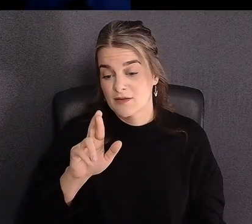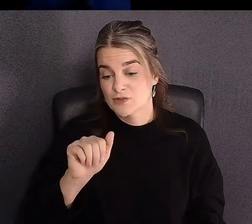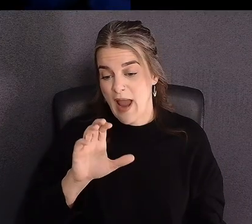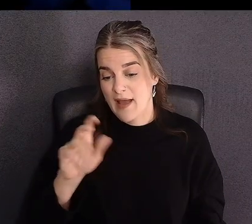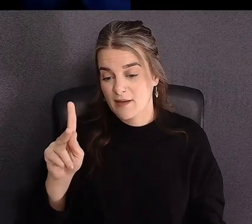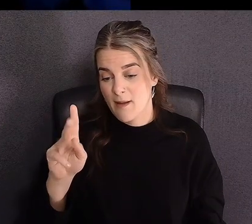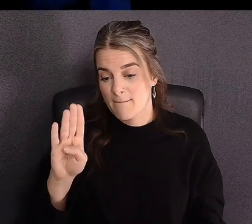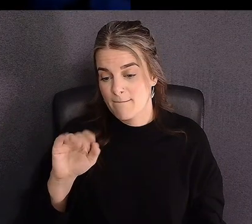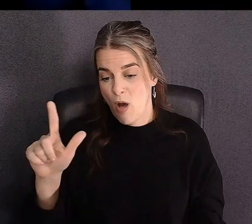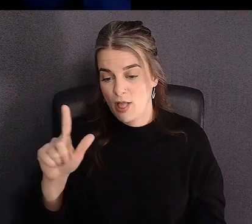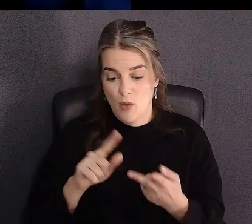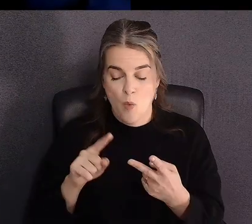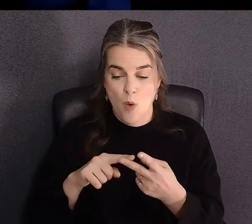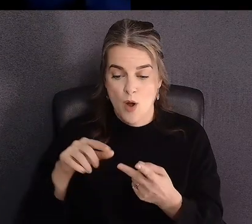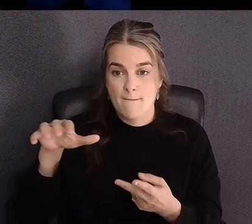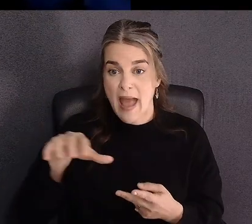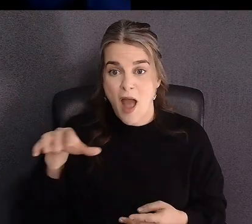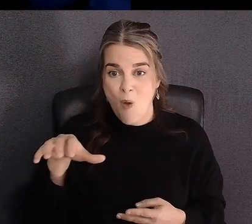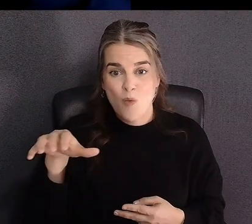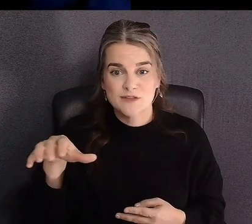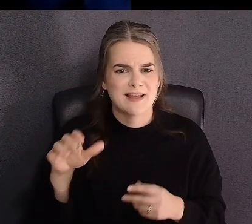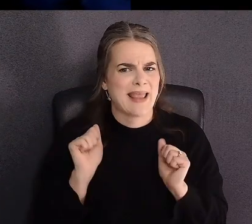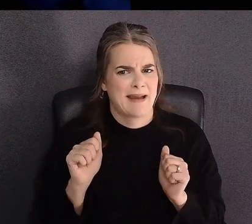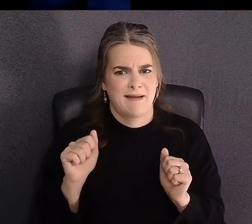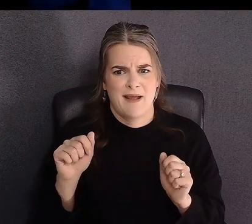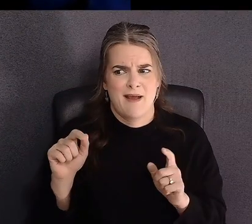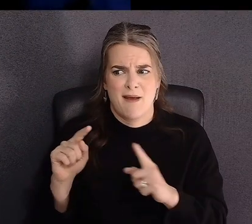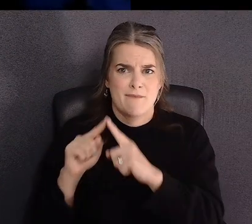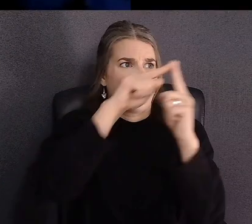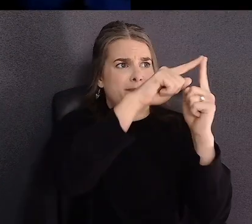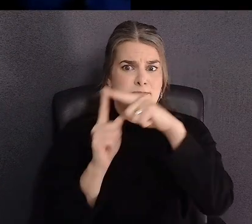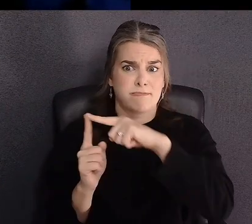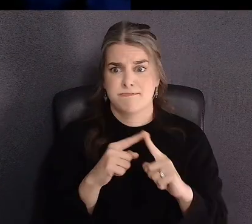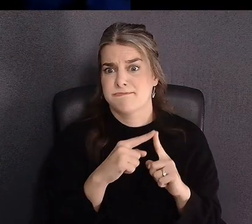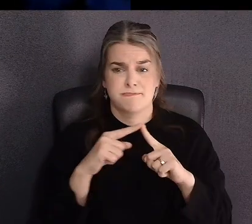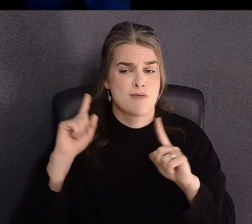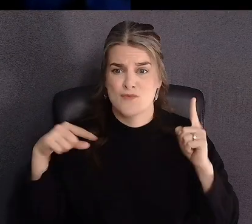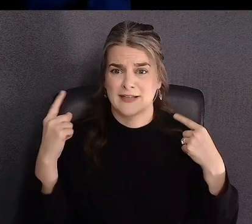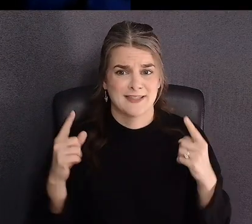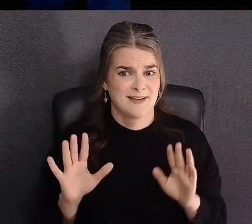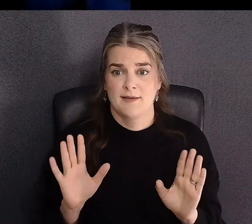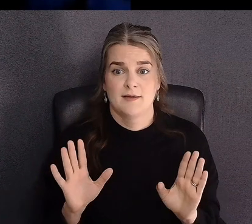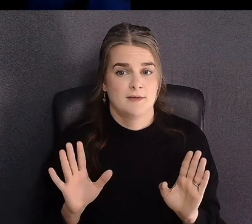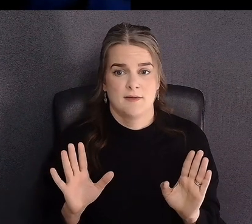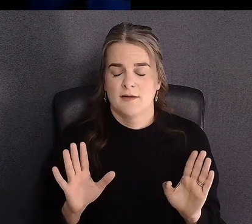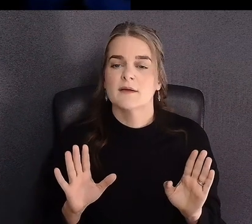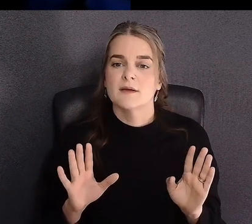Because I feel like you can get wild and crazy with the balls. A trackball, you can't really slow down that--